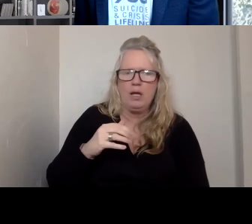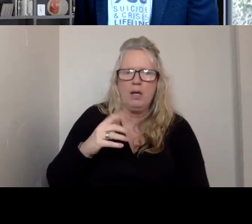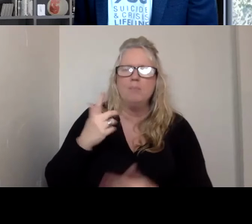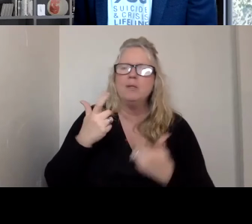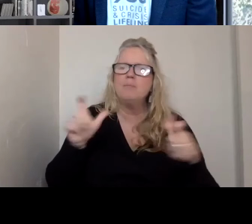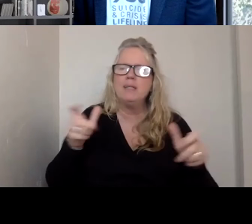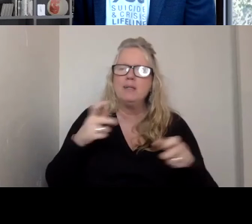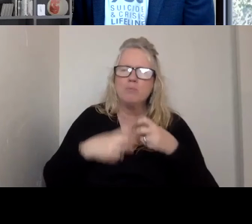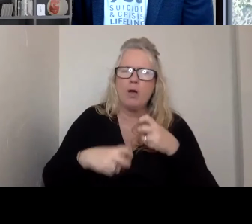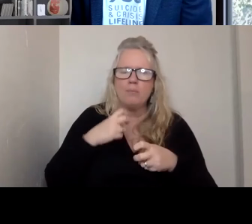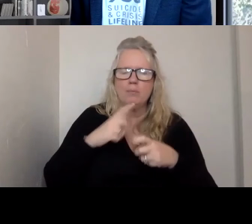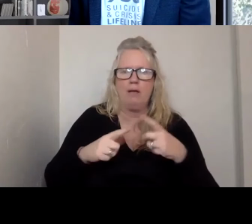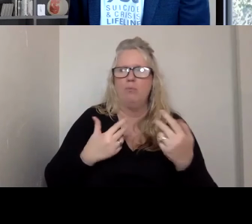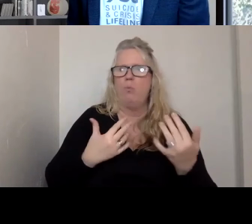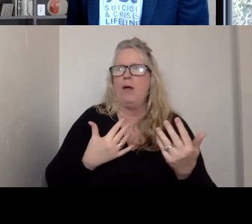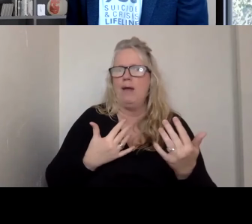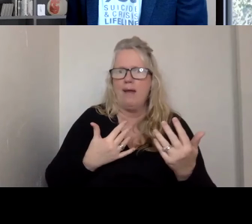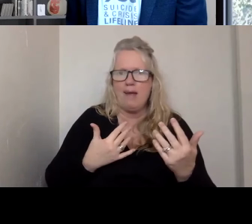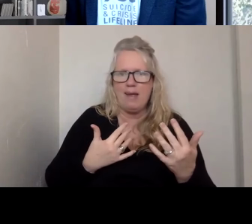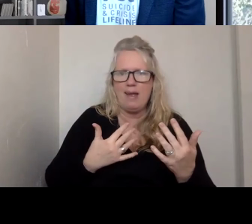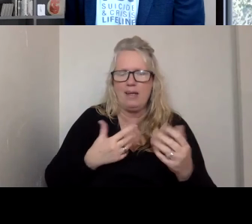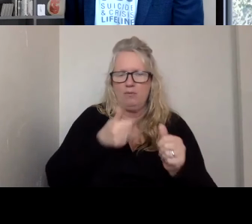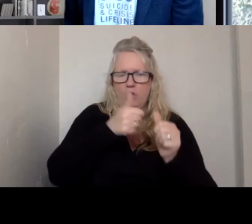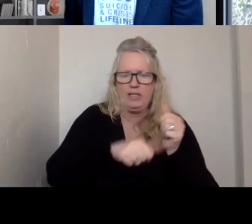WAS THE WAIT BETWEEN THE APPOINTMENTS AND